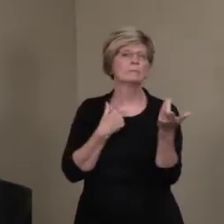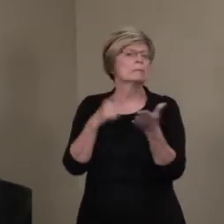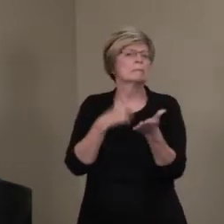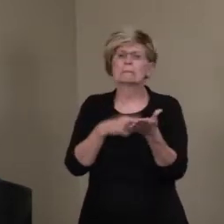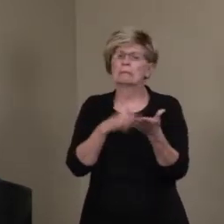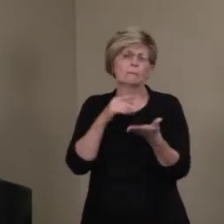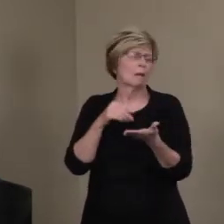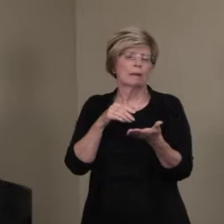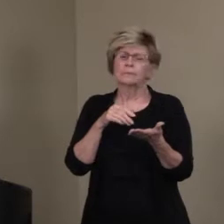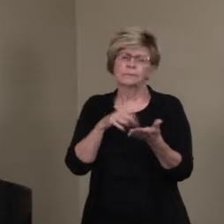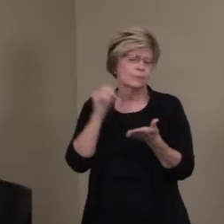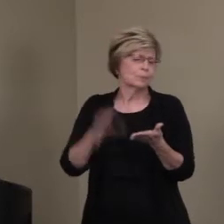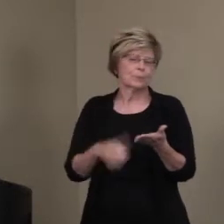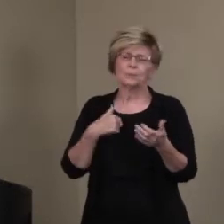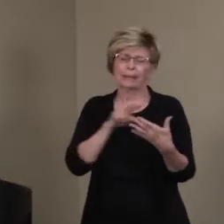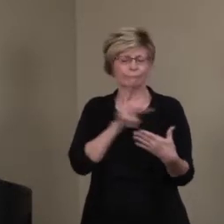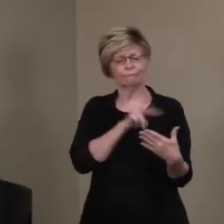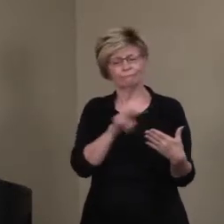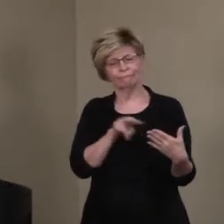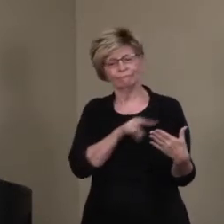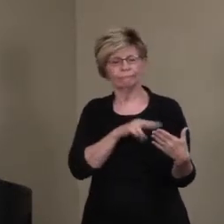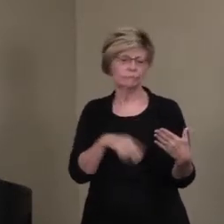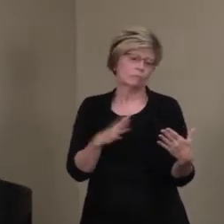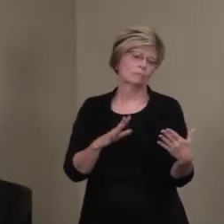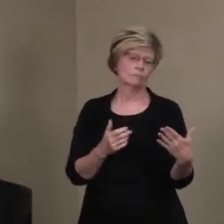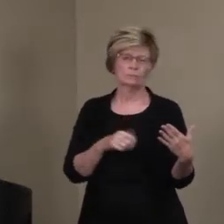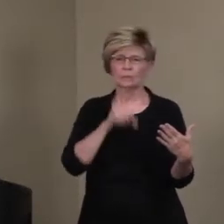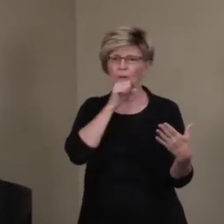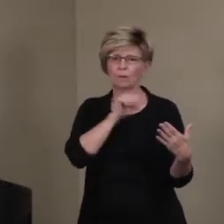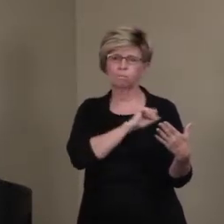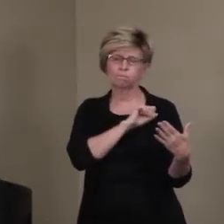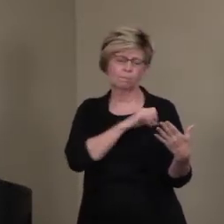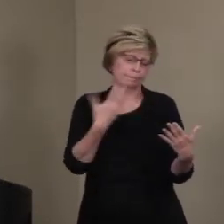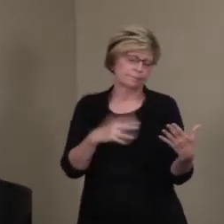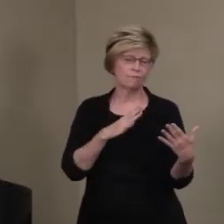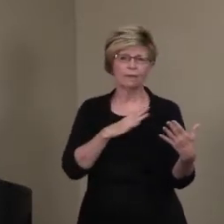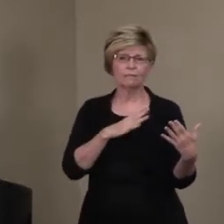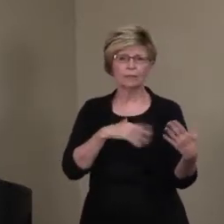comprehension level sometimes a student can read right along and it may not be